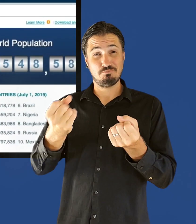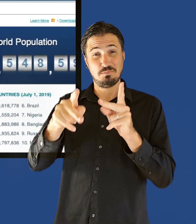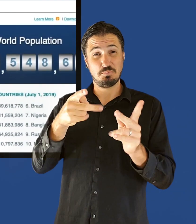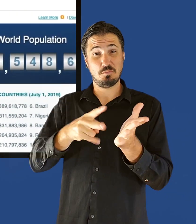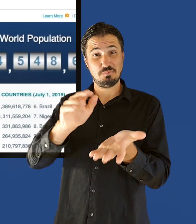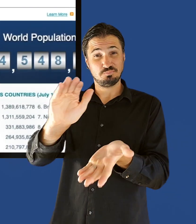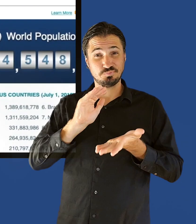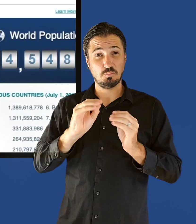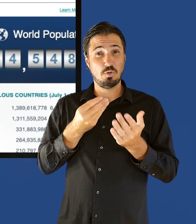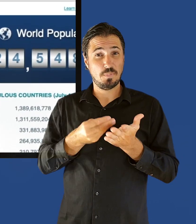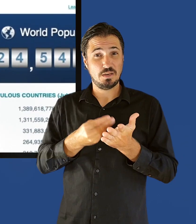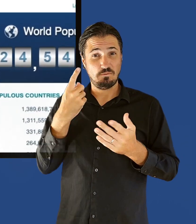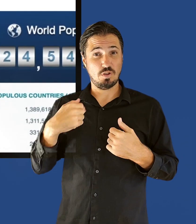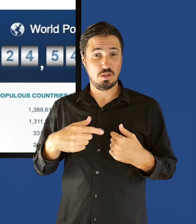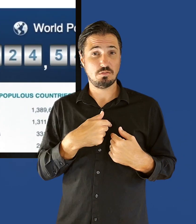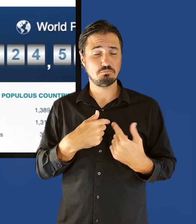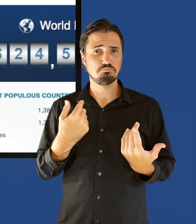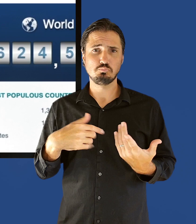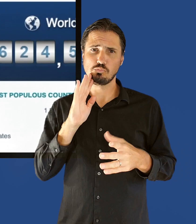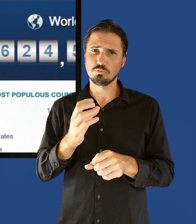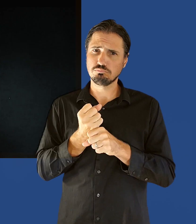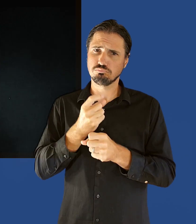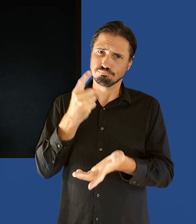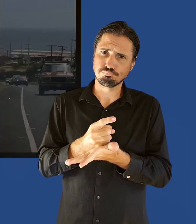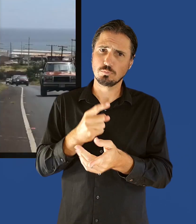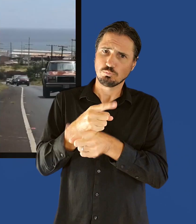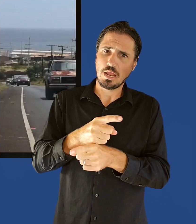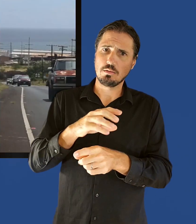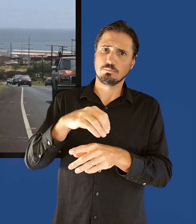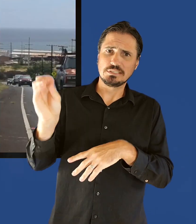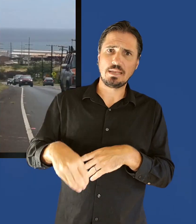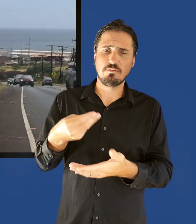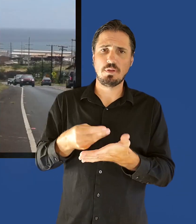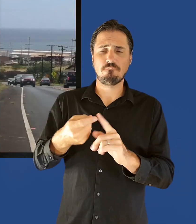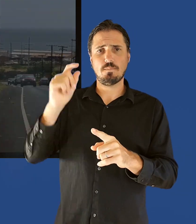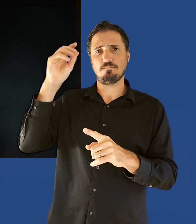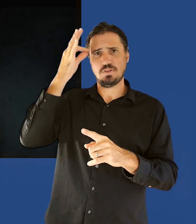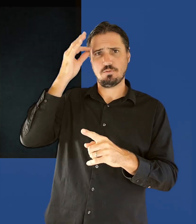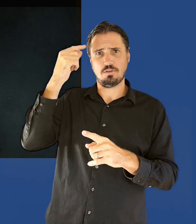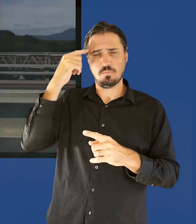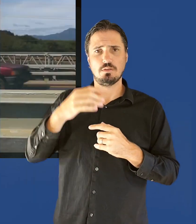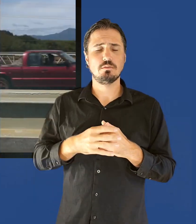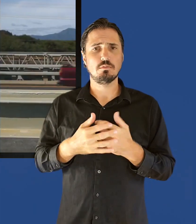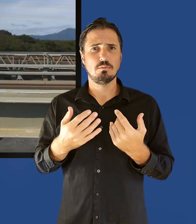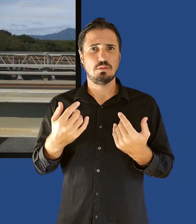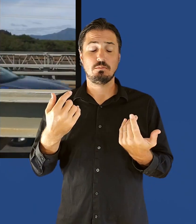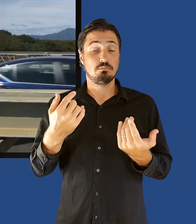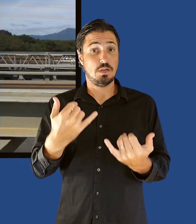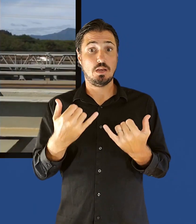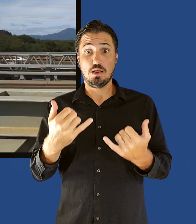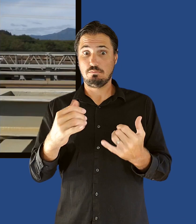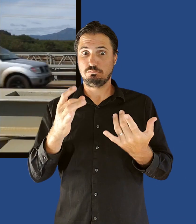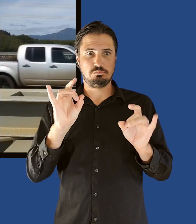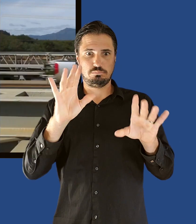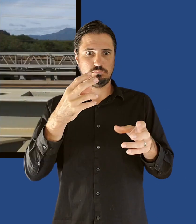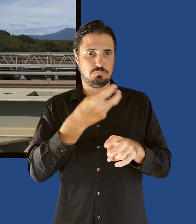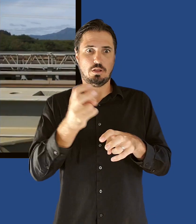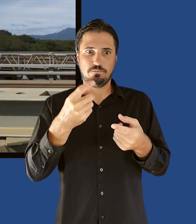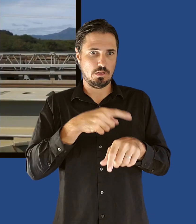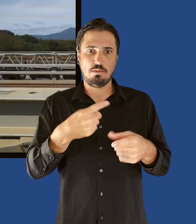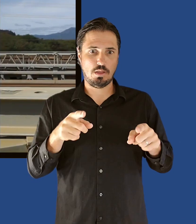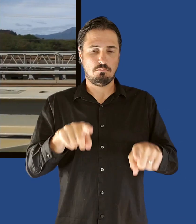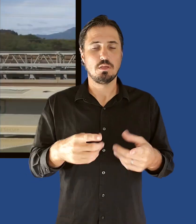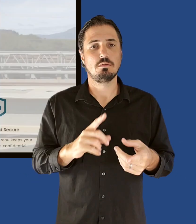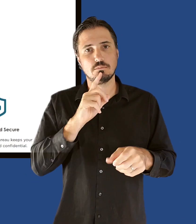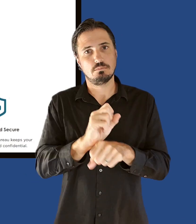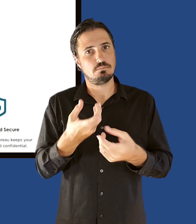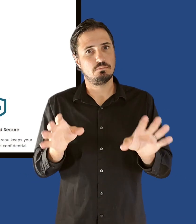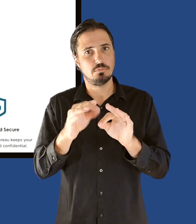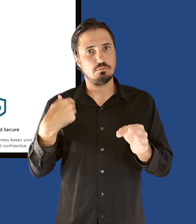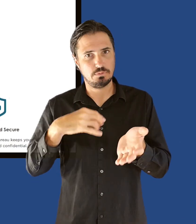Accurate Census data is increasingly important during these times of crisis, when we want to be sure we receive all the federal assistance we are eligible to receive.